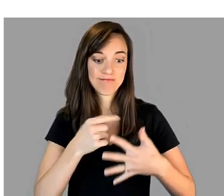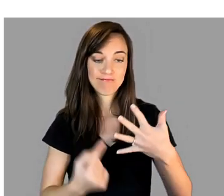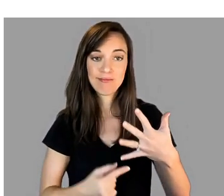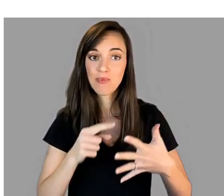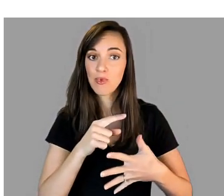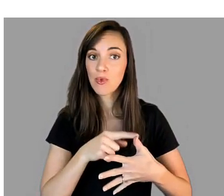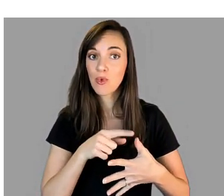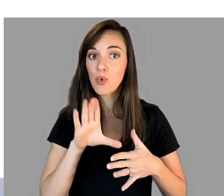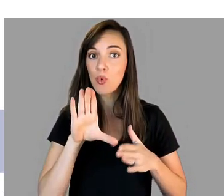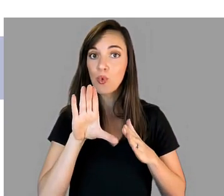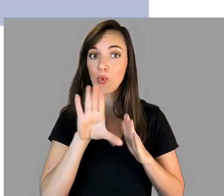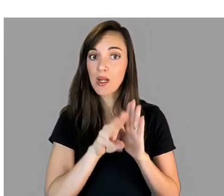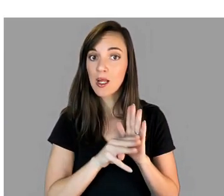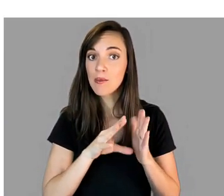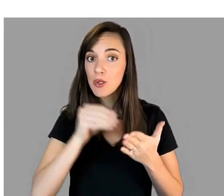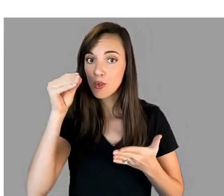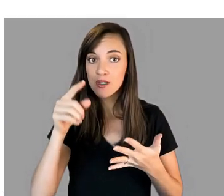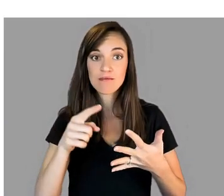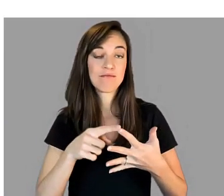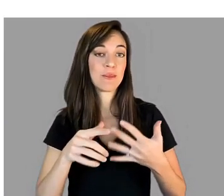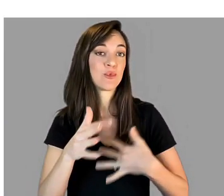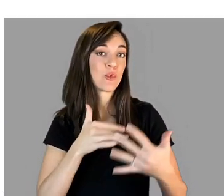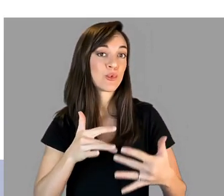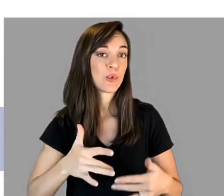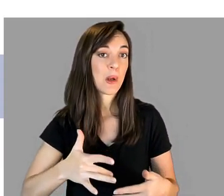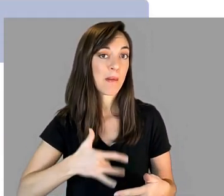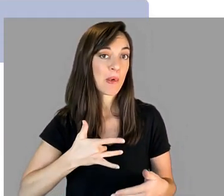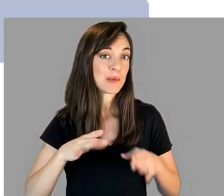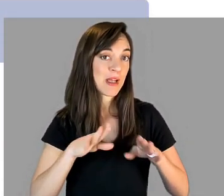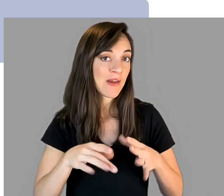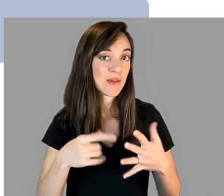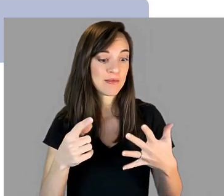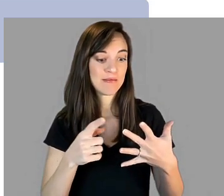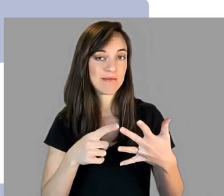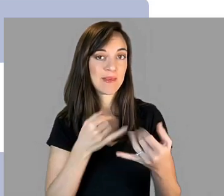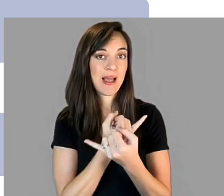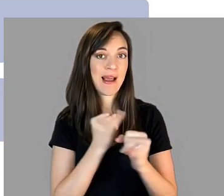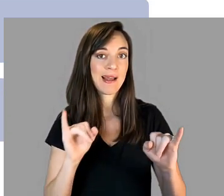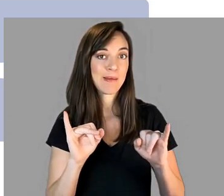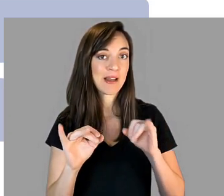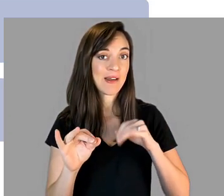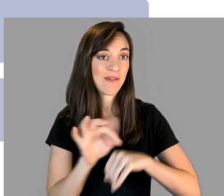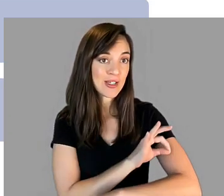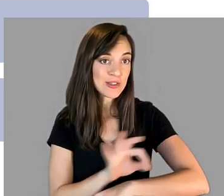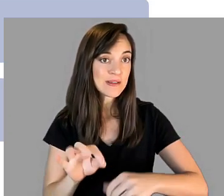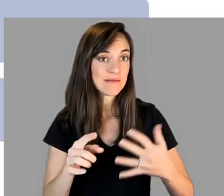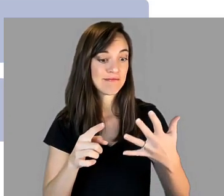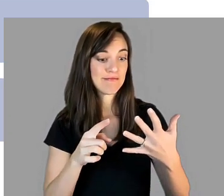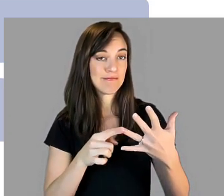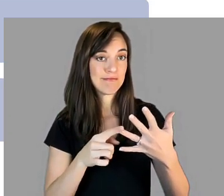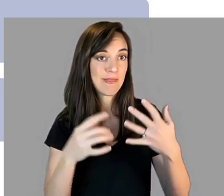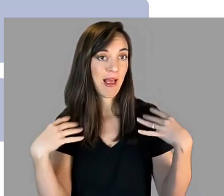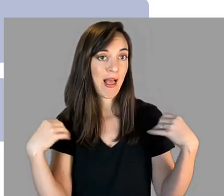emotional behavior, independent functioning, health care, or communication.